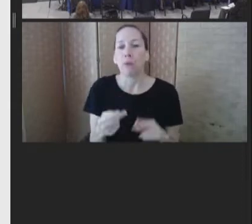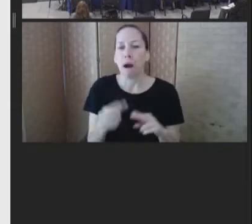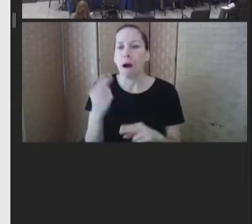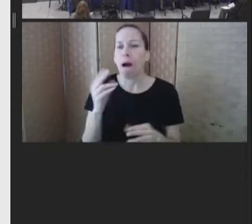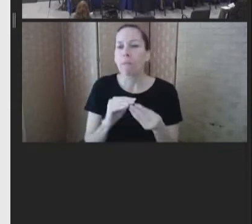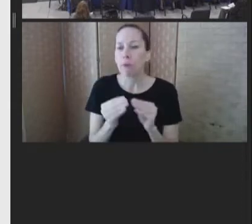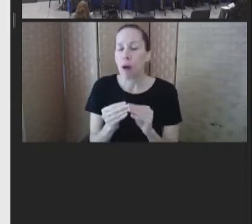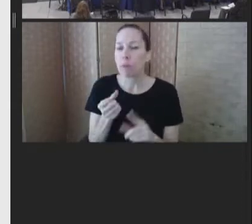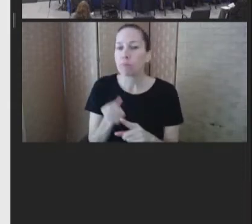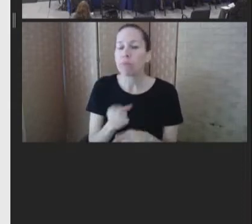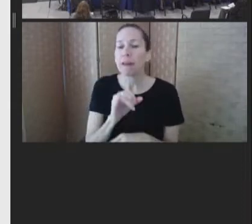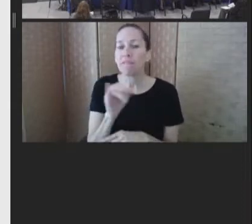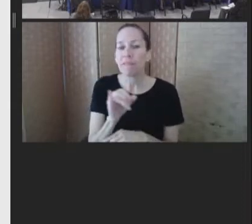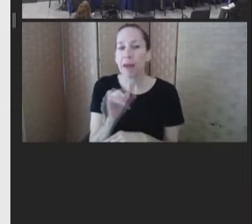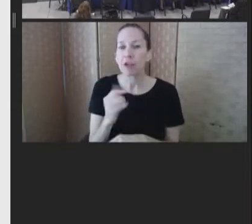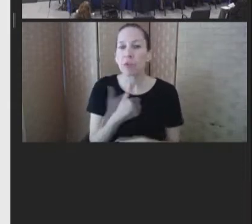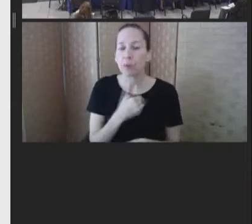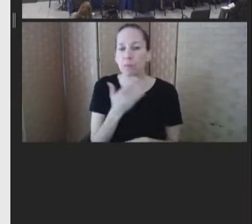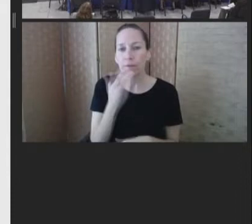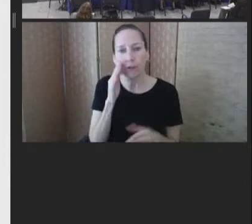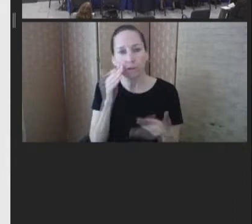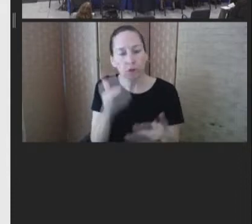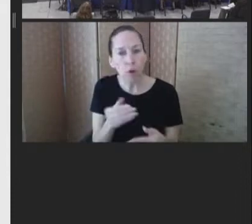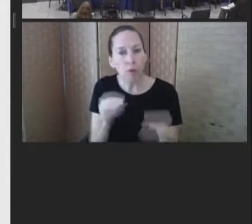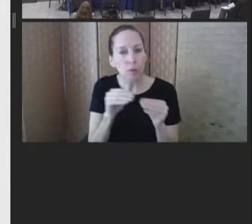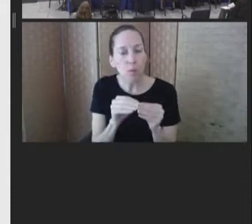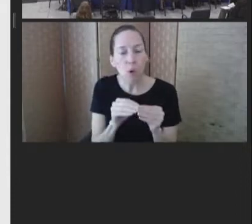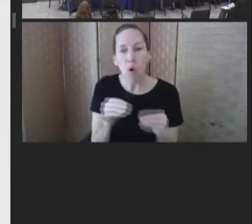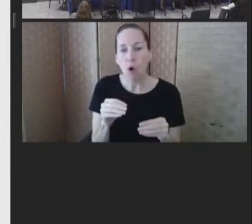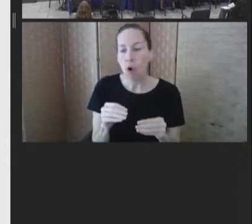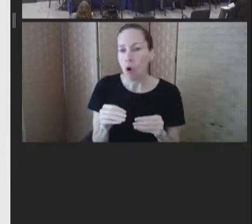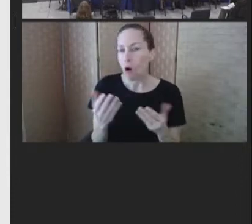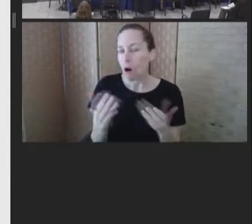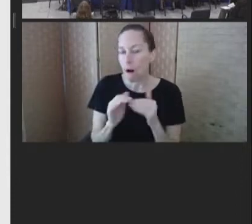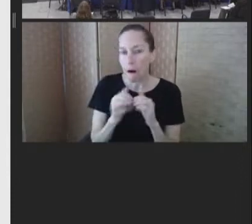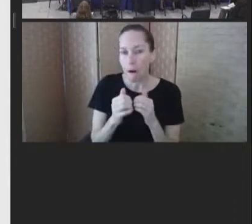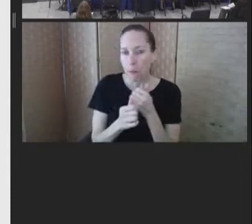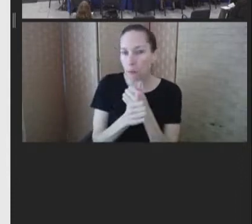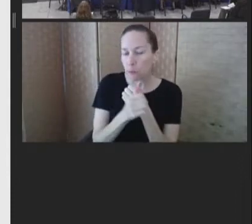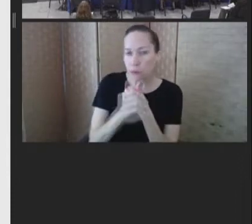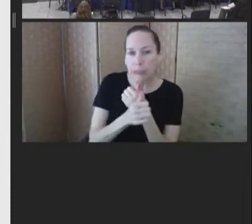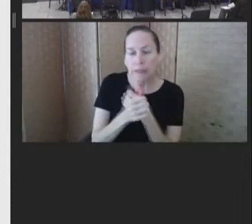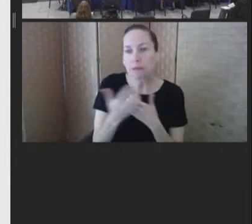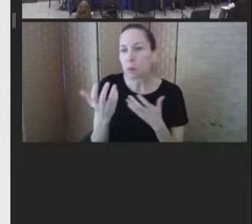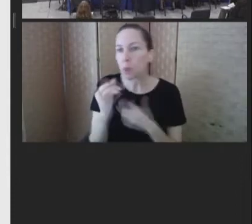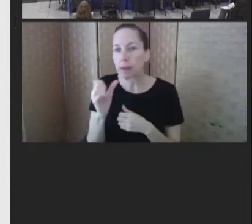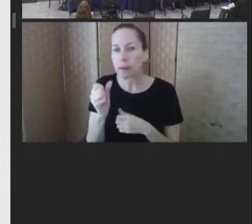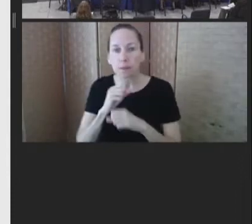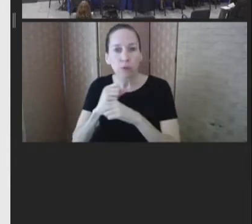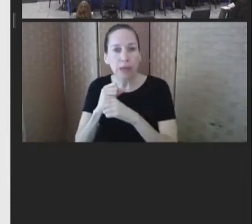is to understand better the correlates of risk and protection for Omicron's subvariants. Next slide.